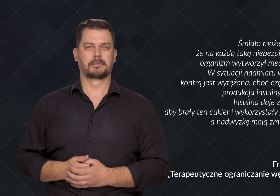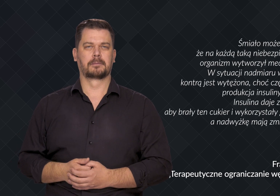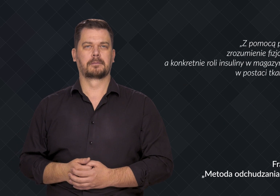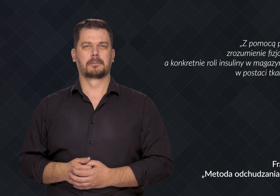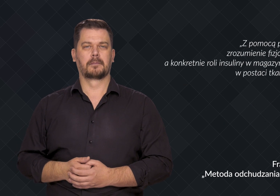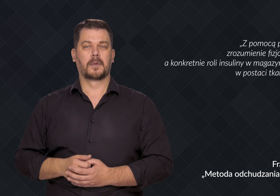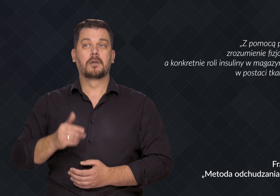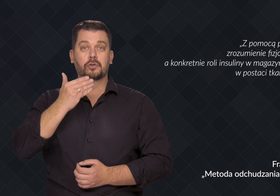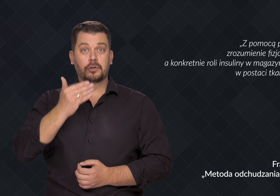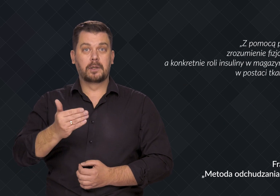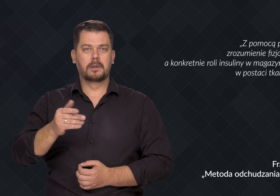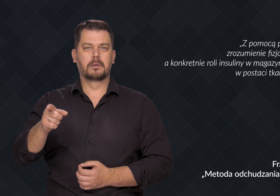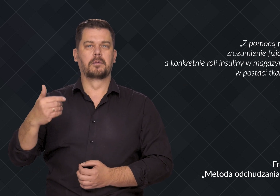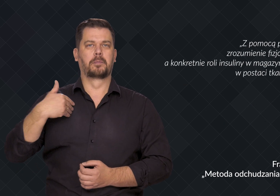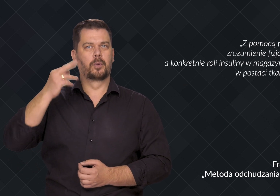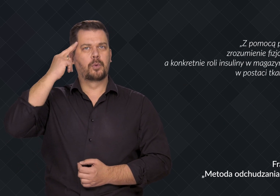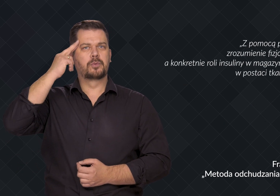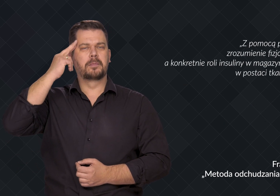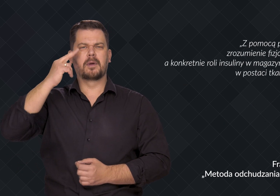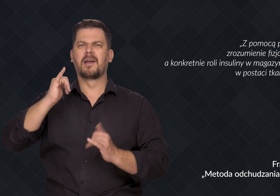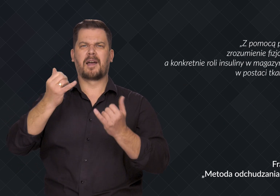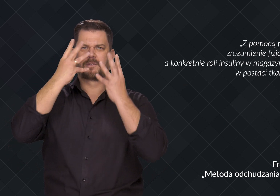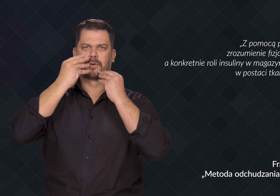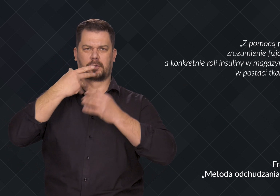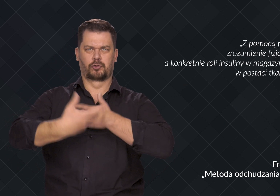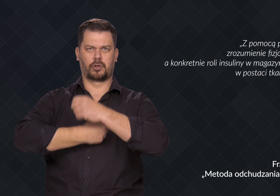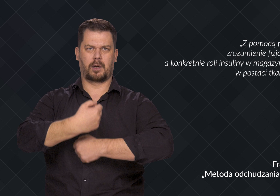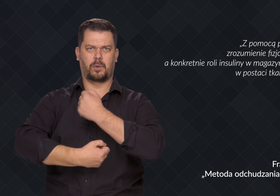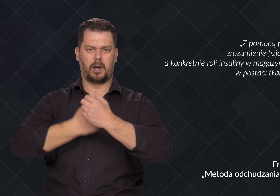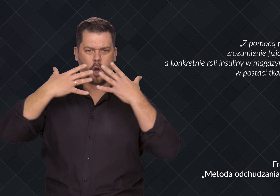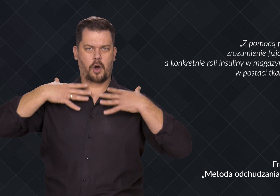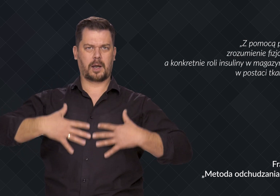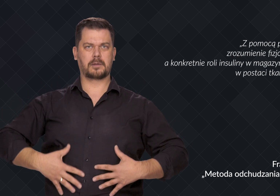"Understanding human physiology comes to the rescue here,